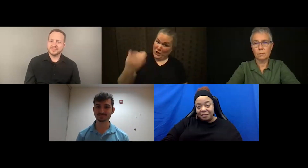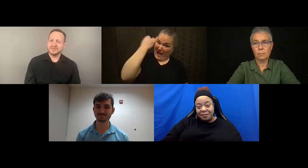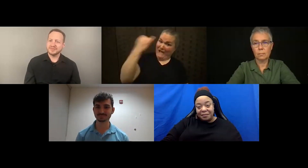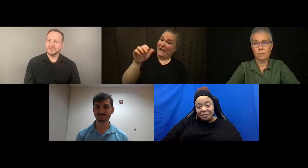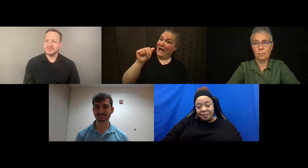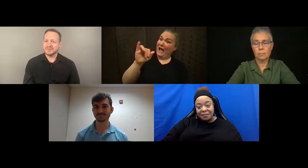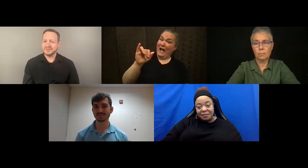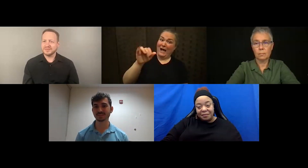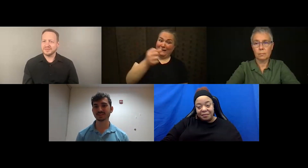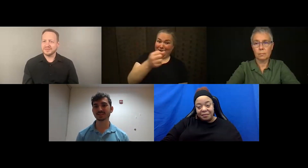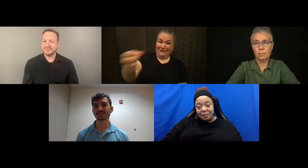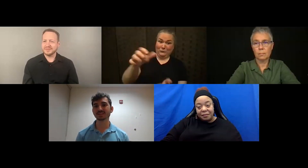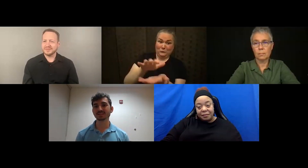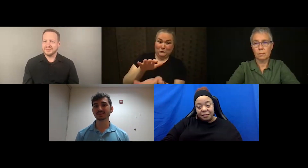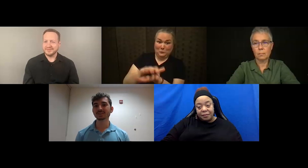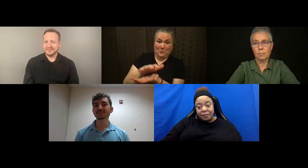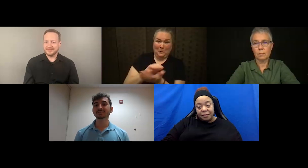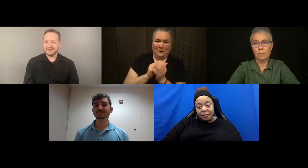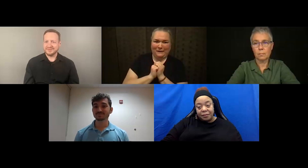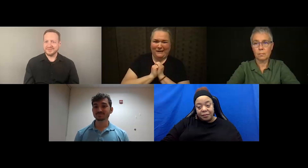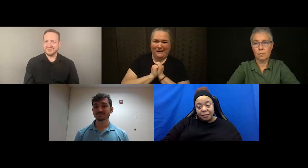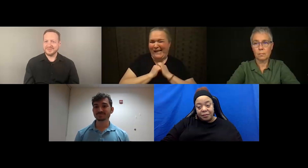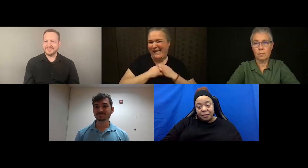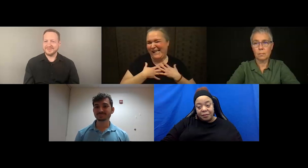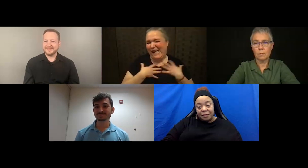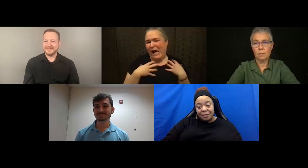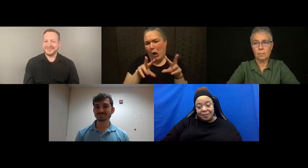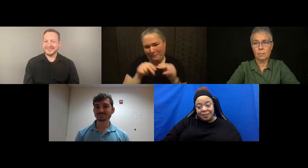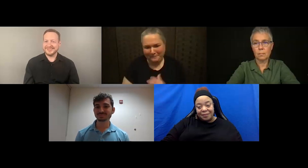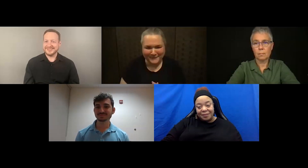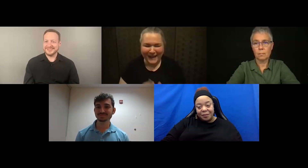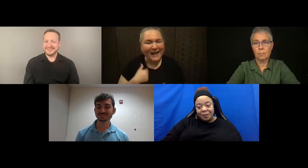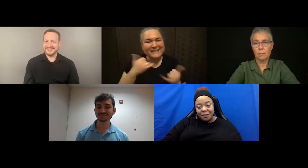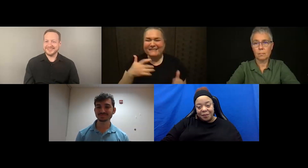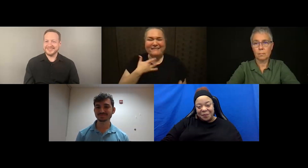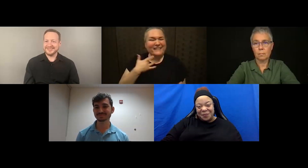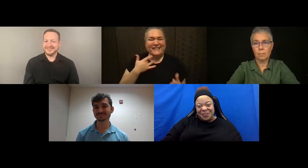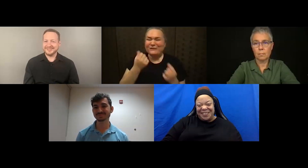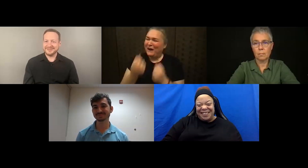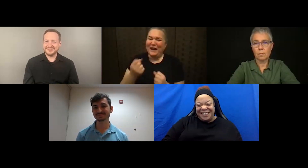something to consider. Jillian: Absolutely. Putting AI into school...